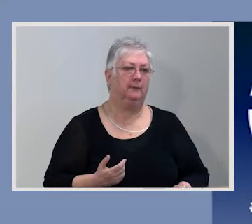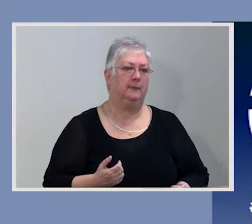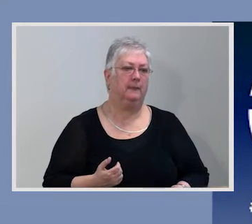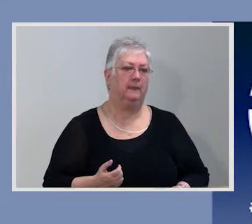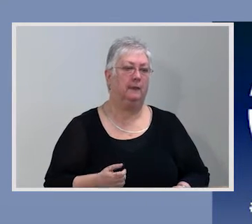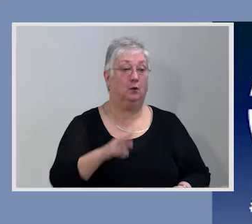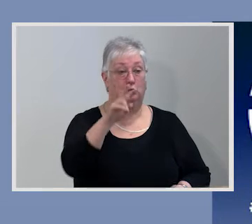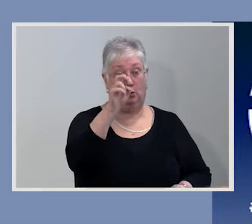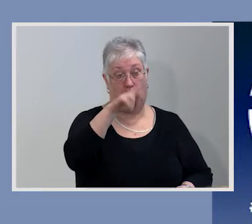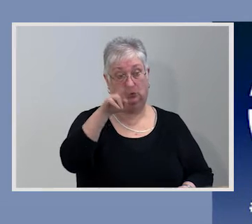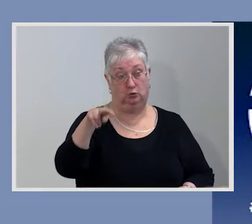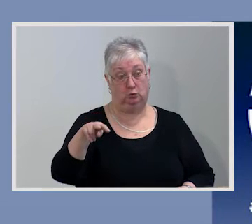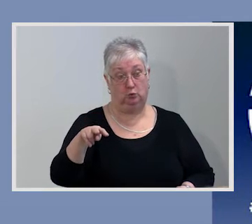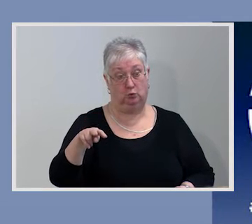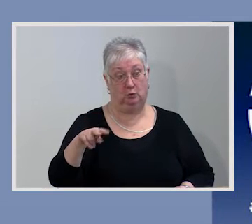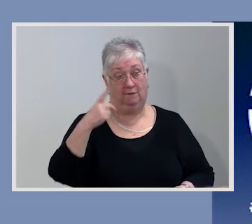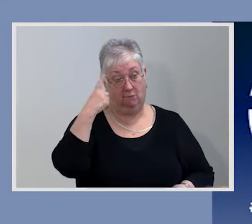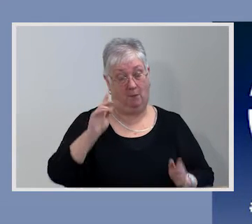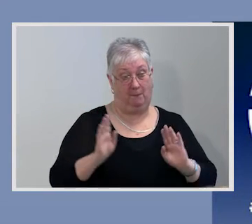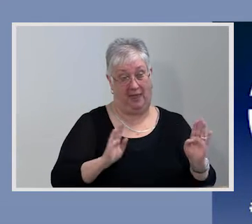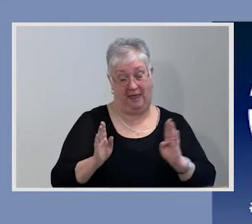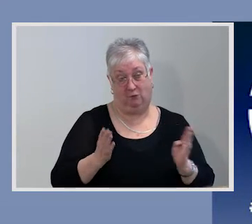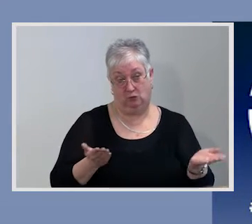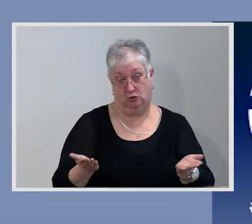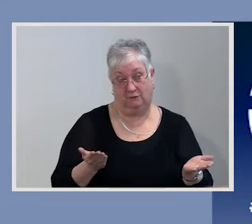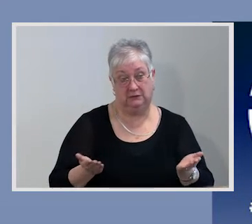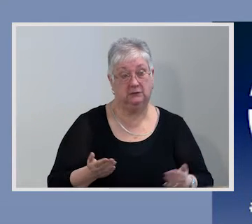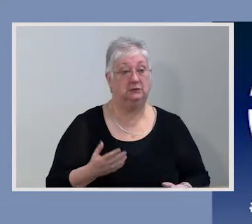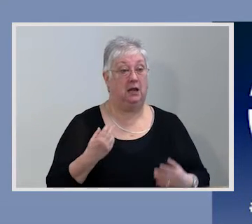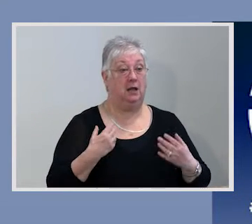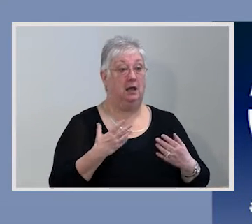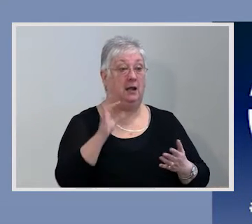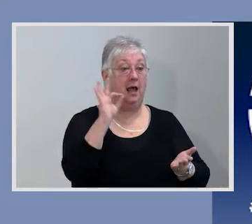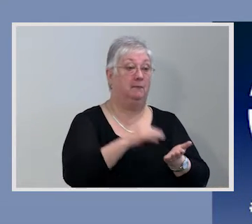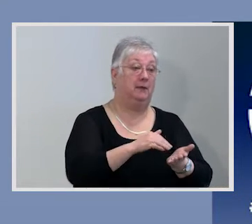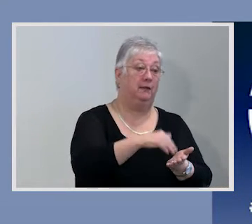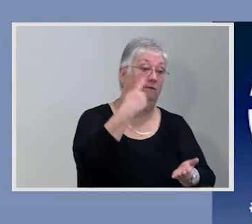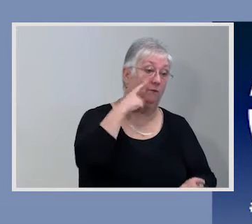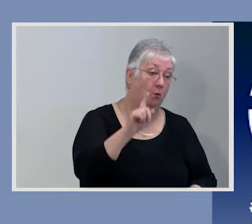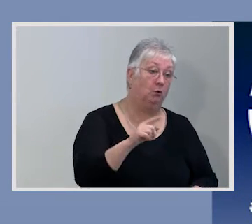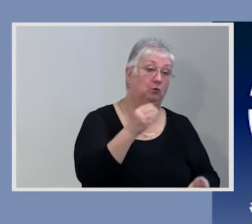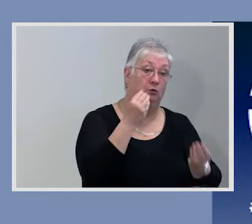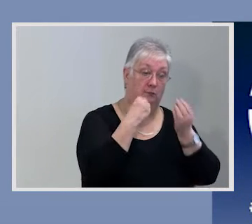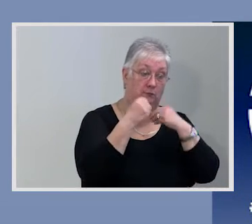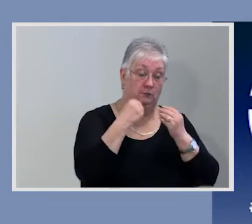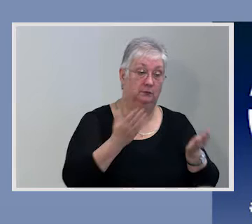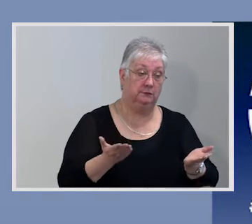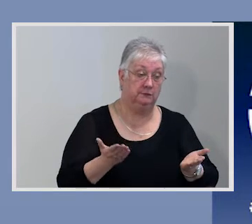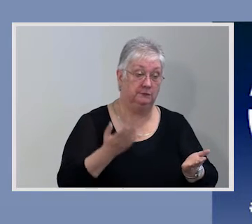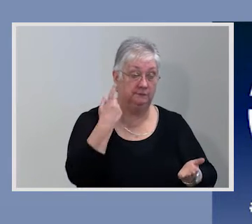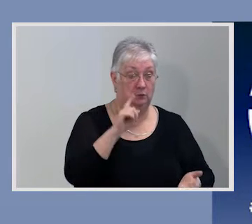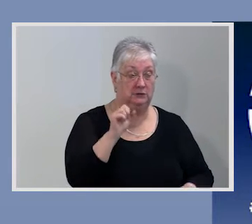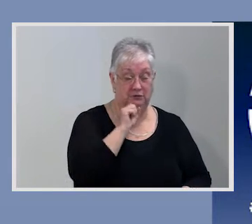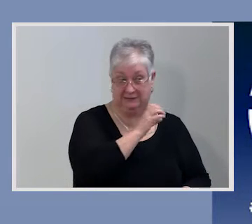FOR SENIORS. AND 667 MILLION FOR DIRECT HEALTHCARE SERVICES.